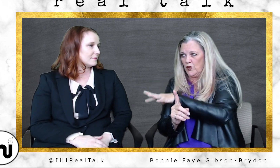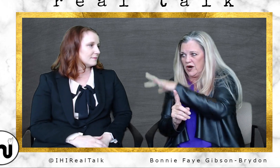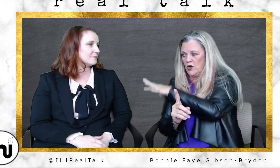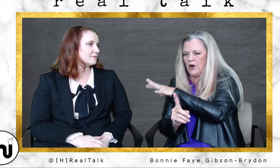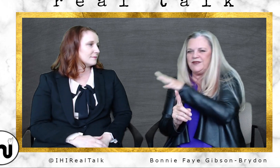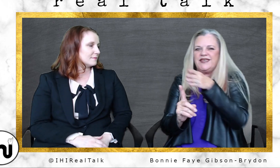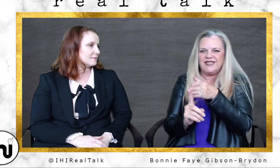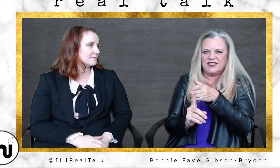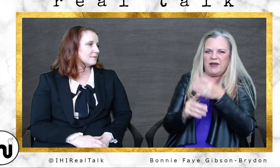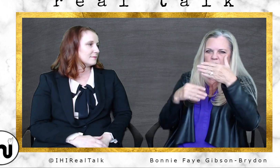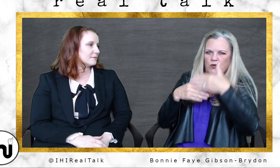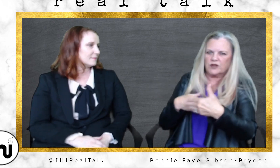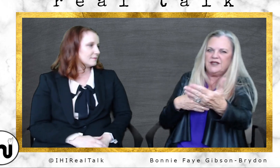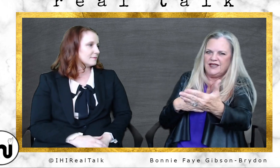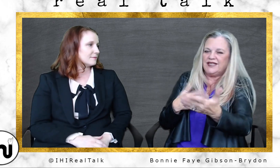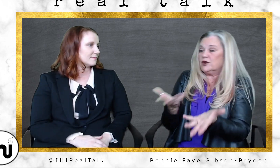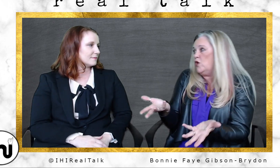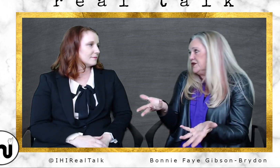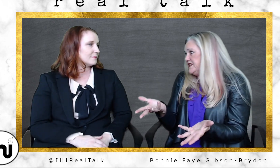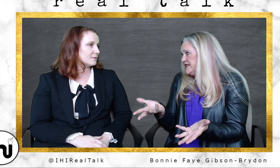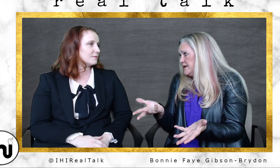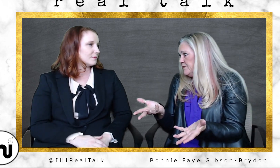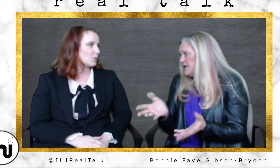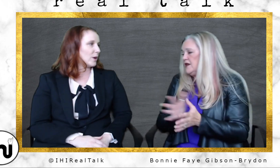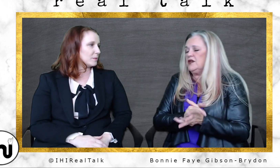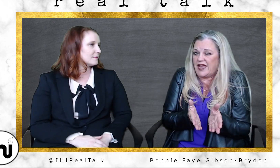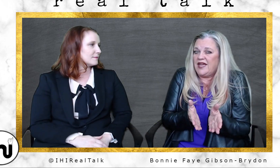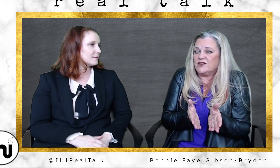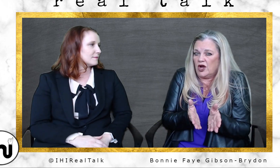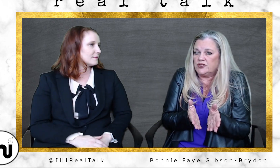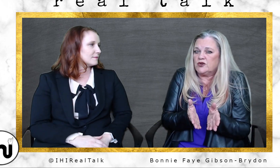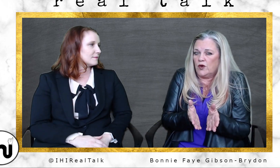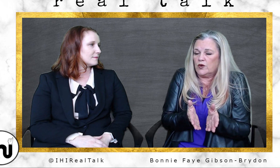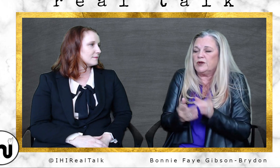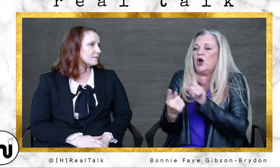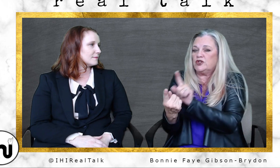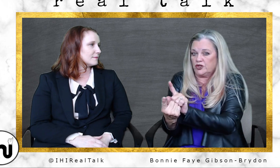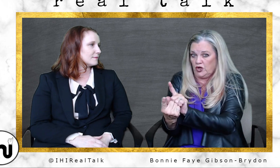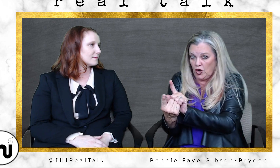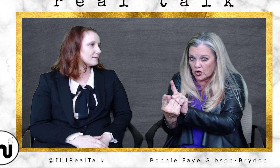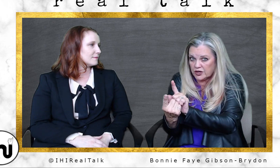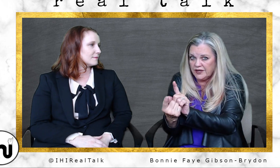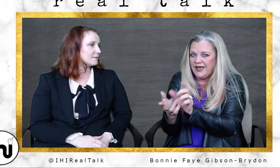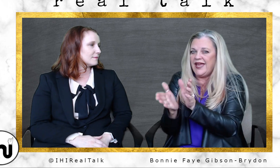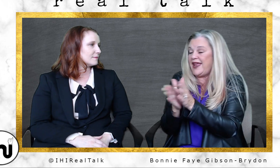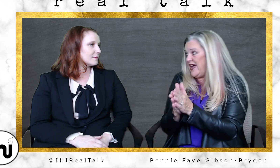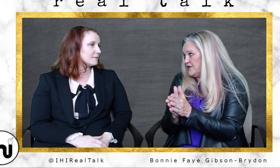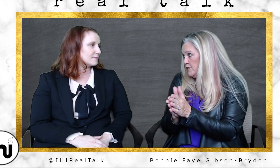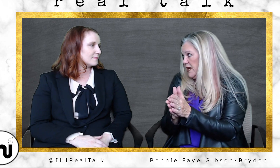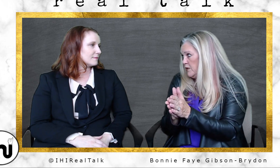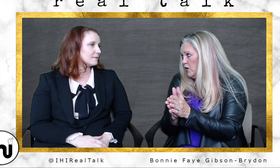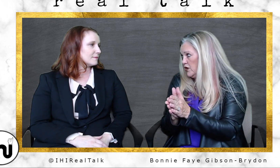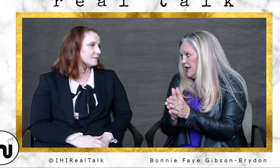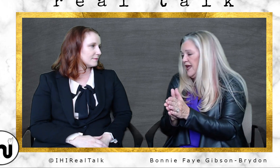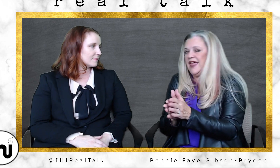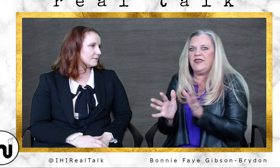where I'm going. They can get the paperwork in the court system. I have gone to the courtroom and gone to the clerk and asked for paperwork. And they